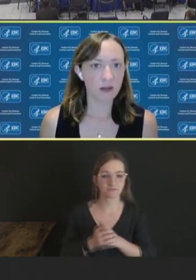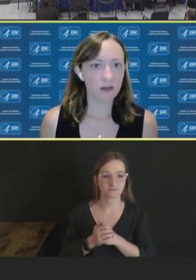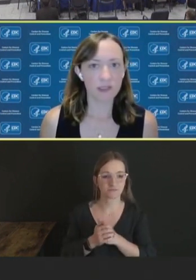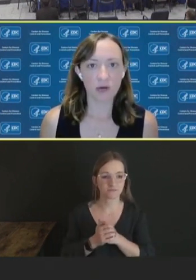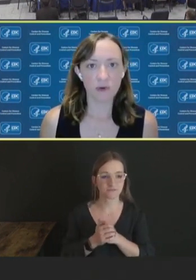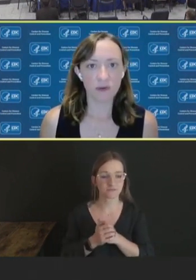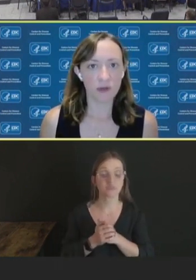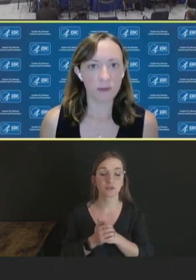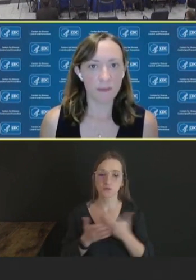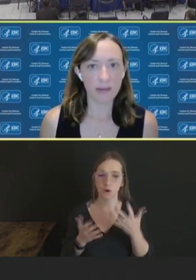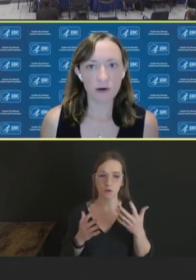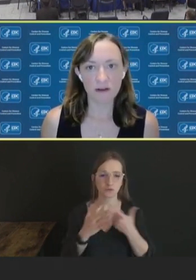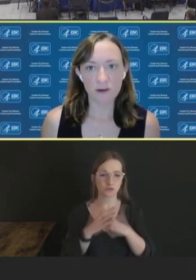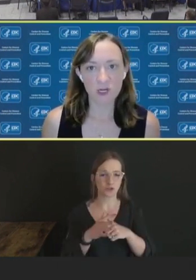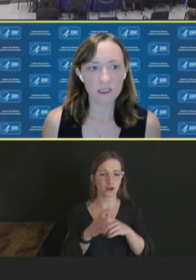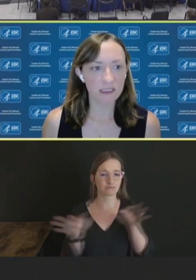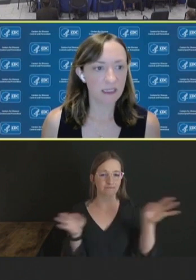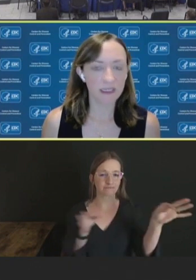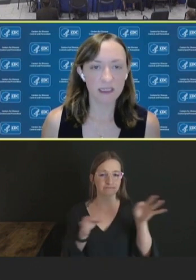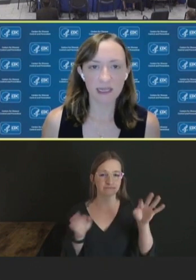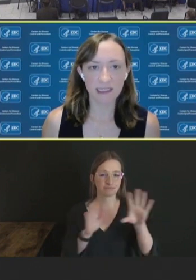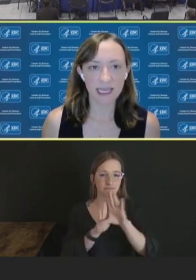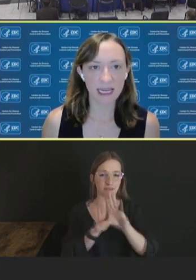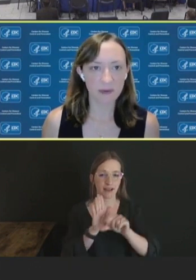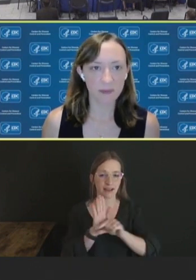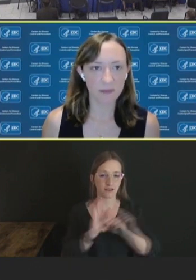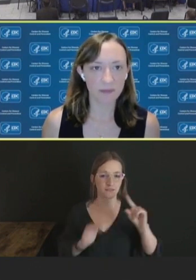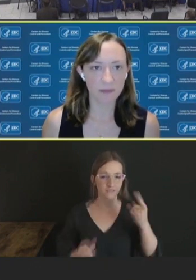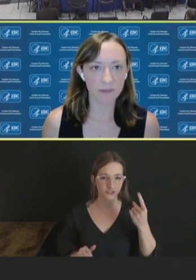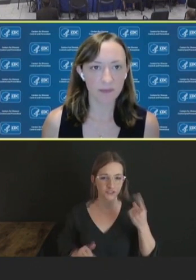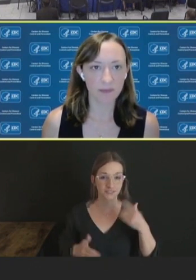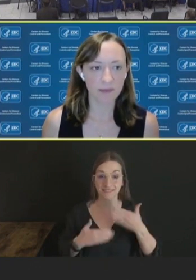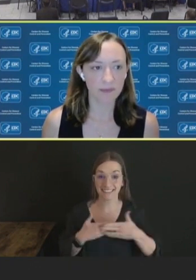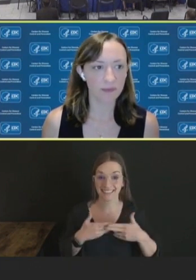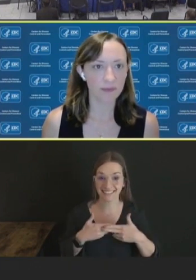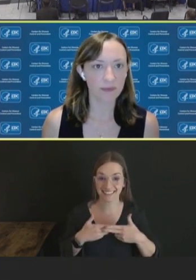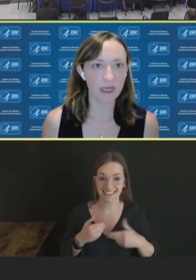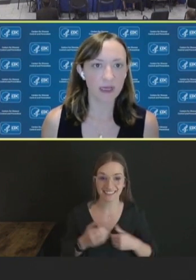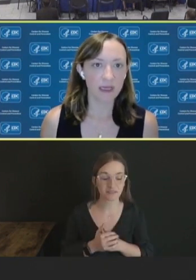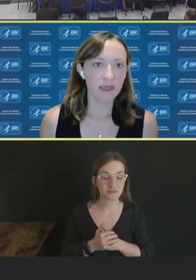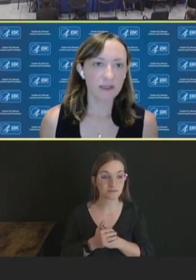So I'll just start with a little bit of background first. Next slide.